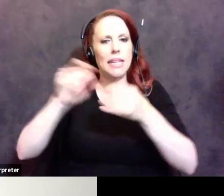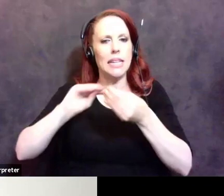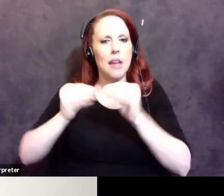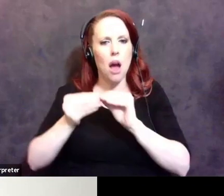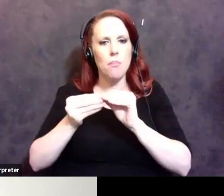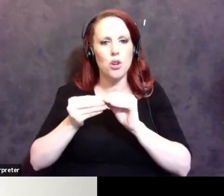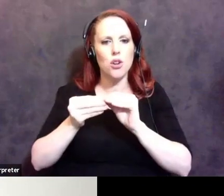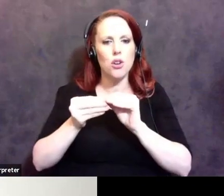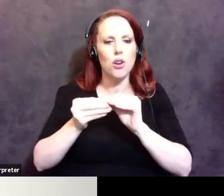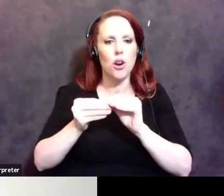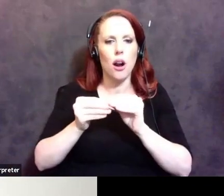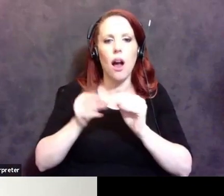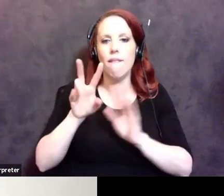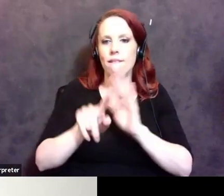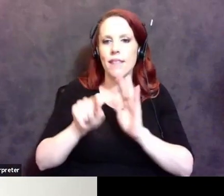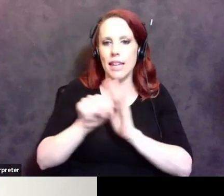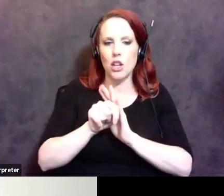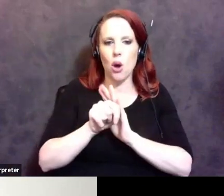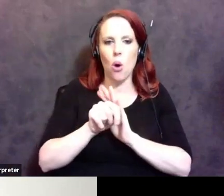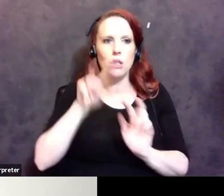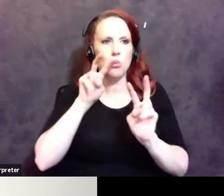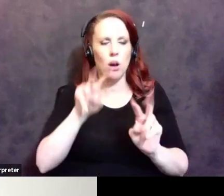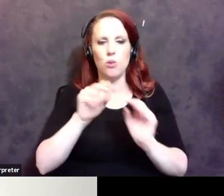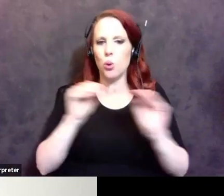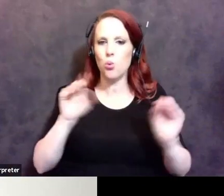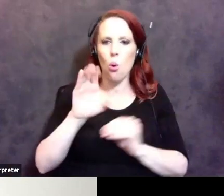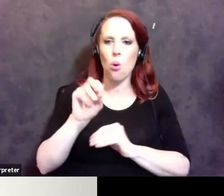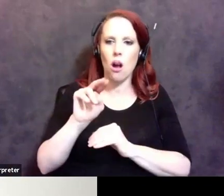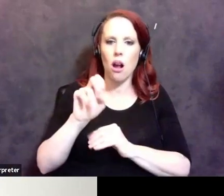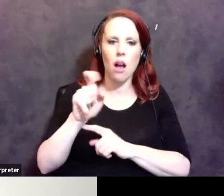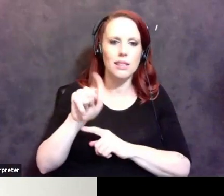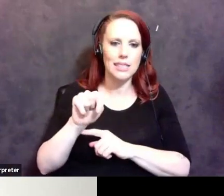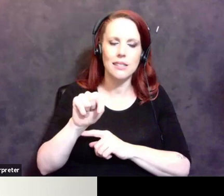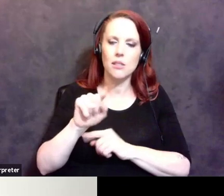is consumed without content. These are all important.